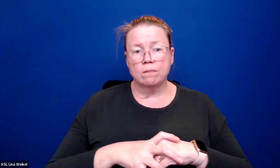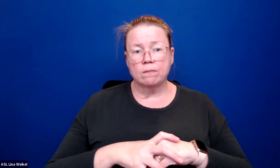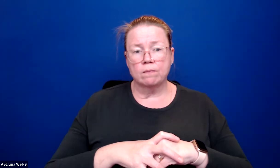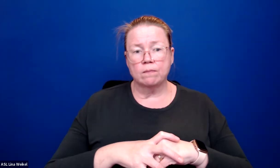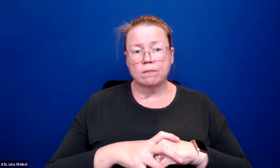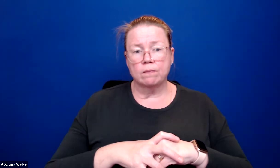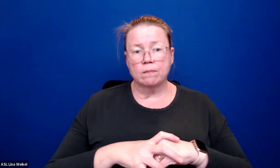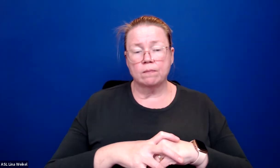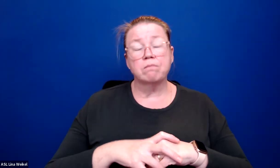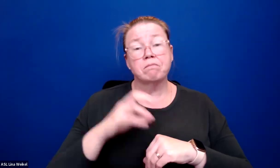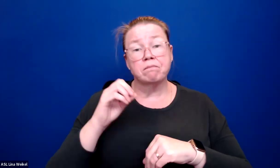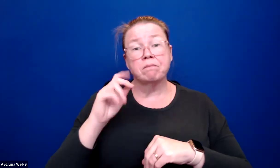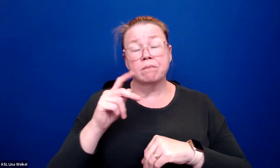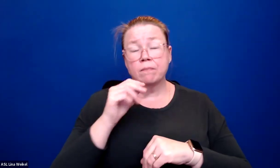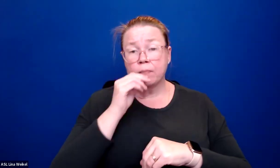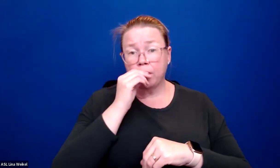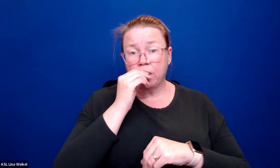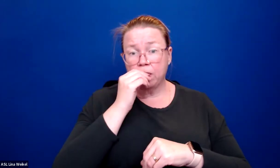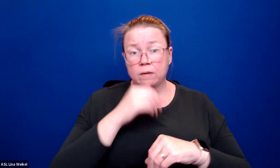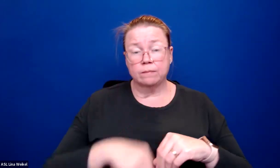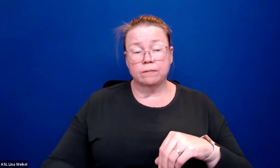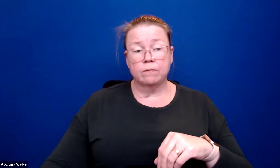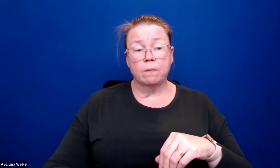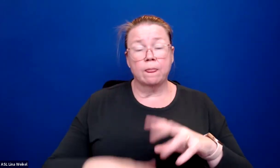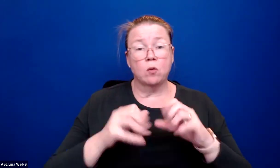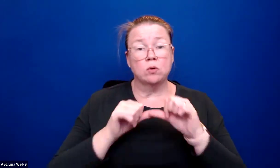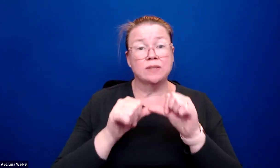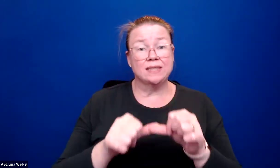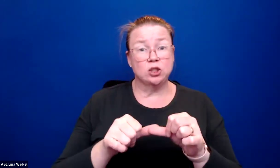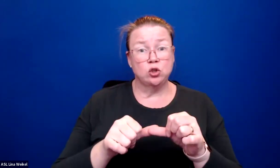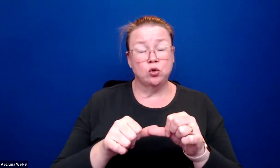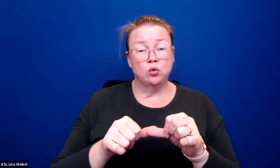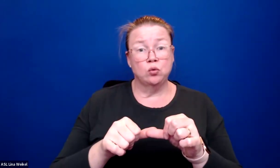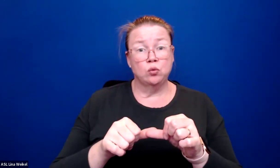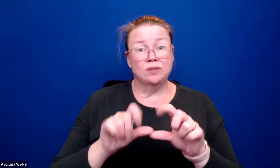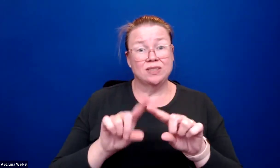Elissa w/ APRIL: Okay, do we want to move on to a different topic?